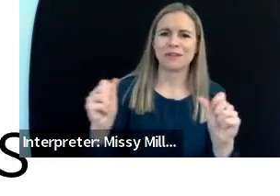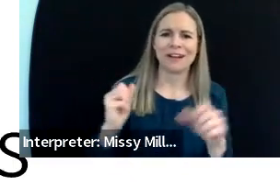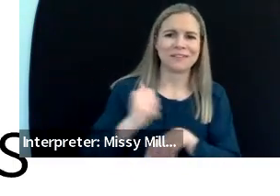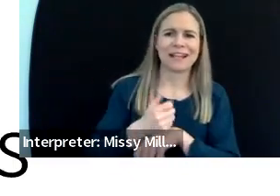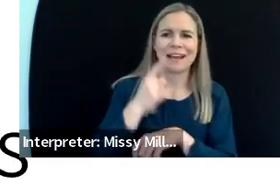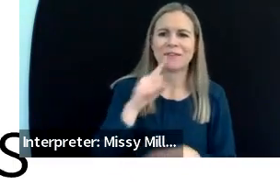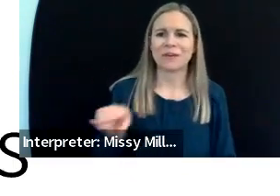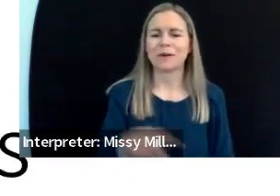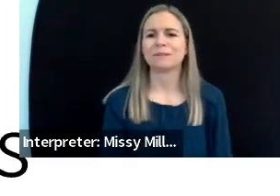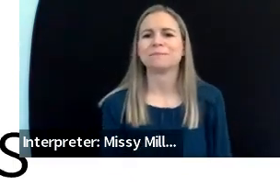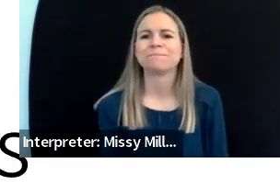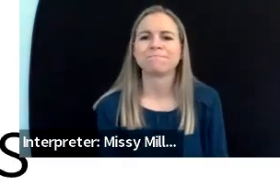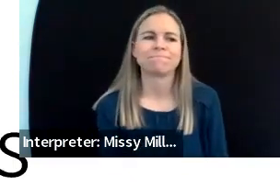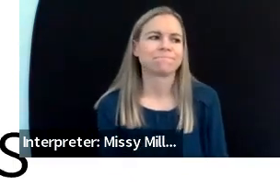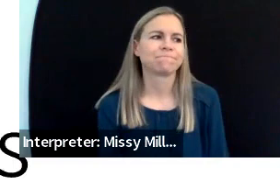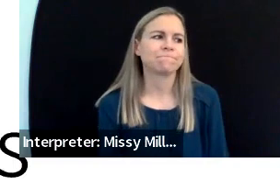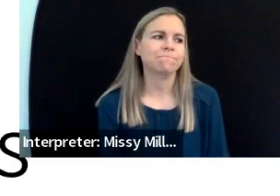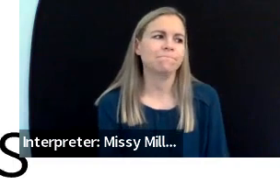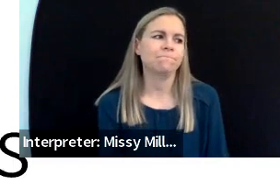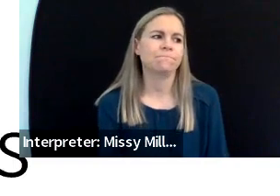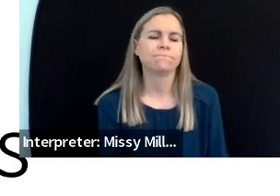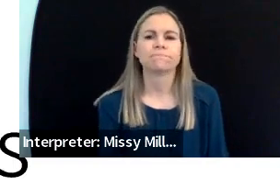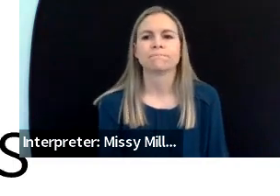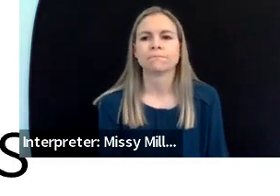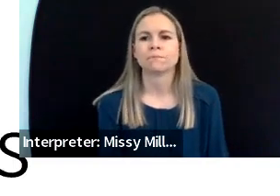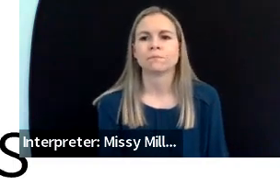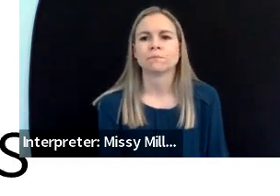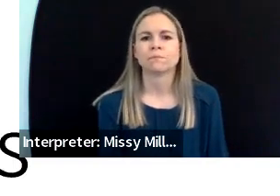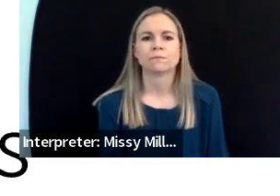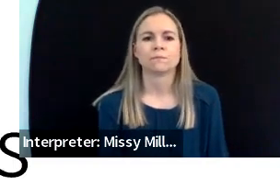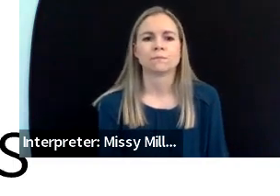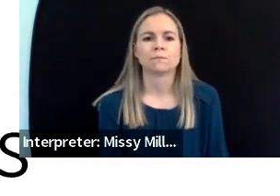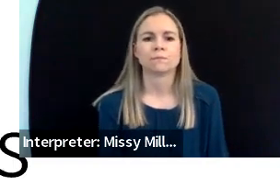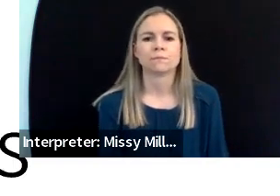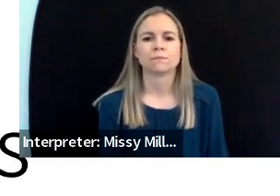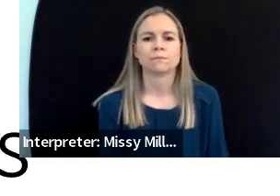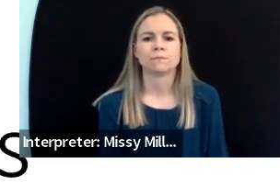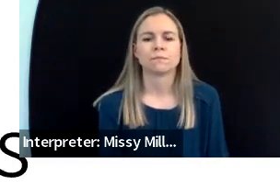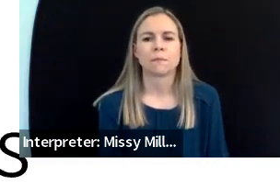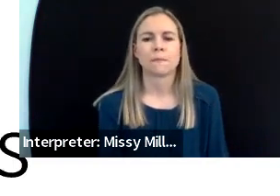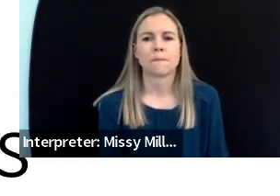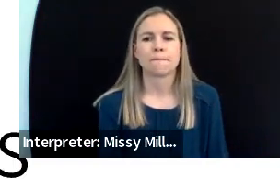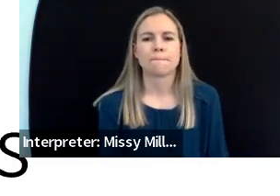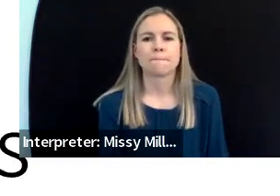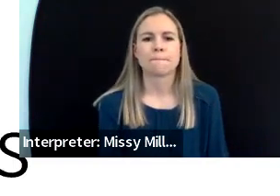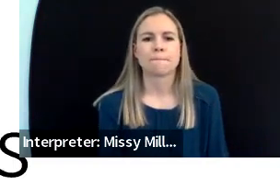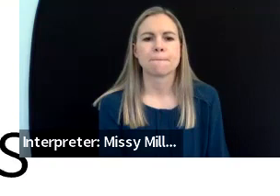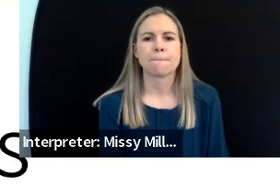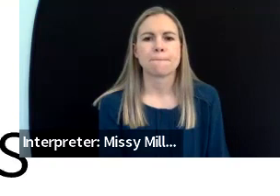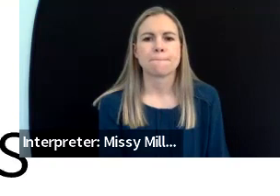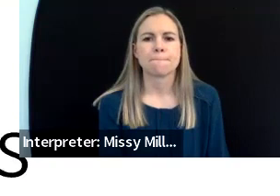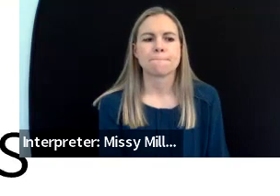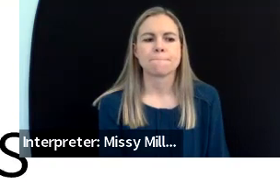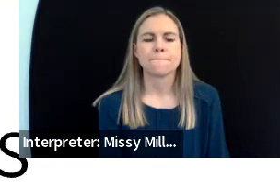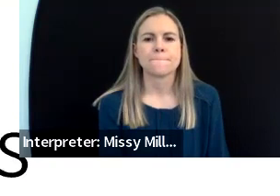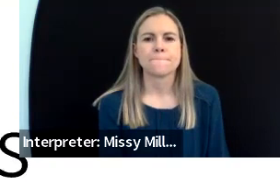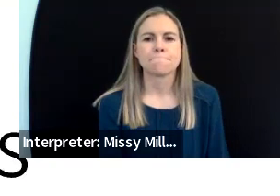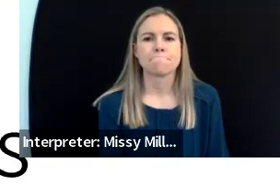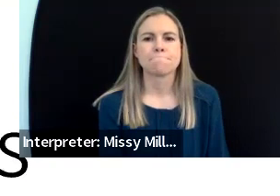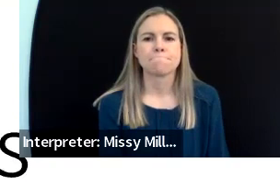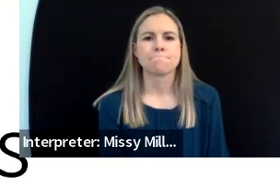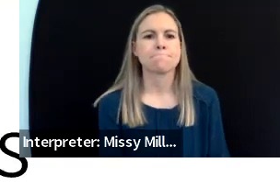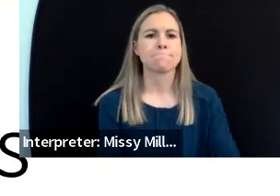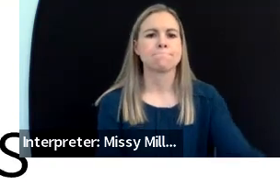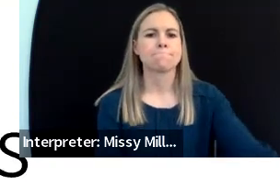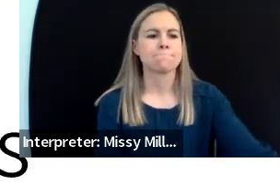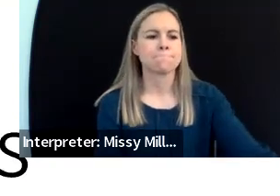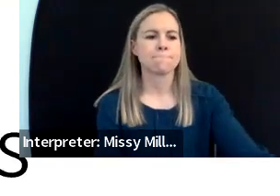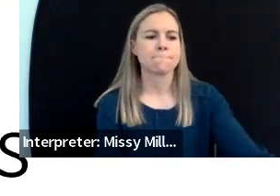Let me see if I can make that happen for you.